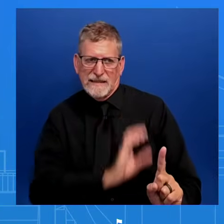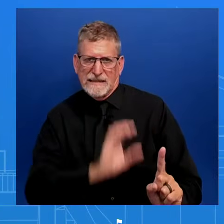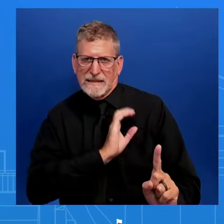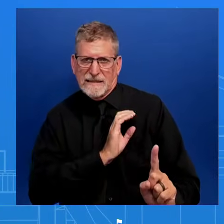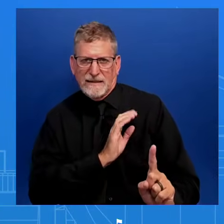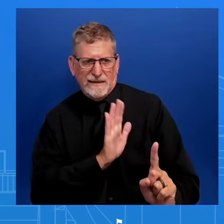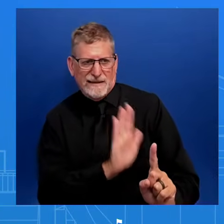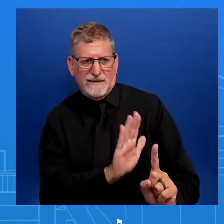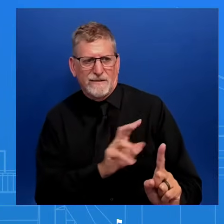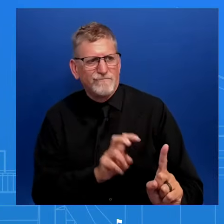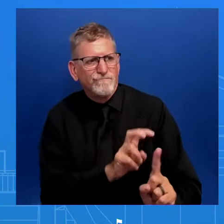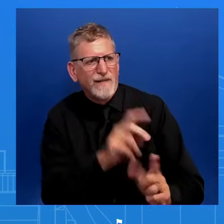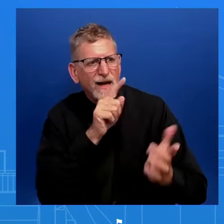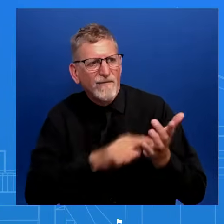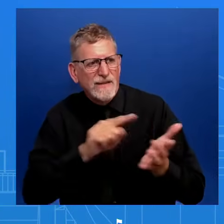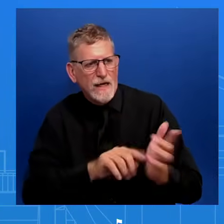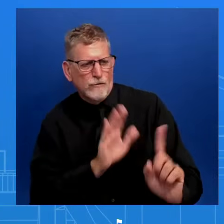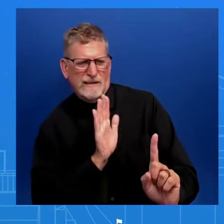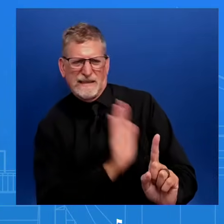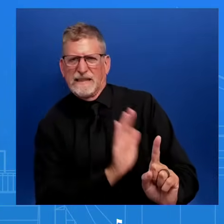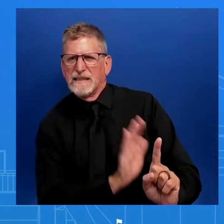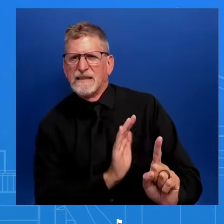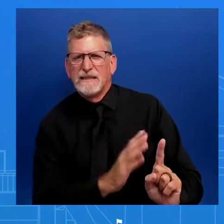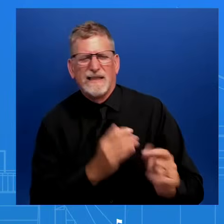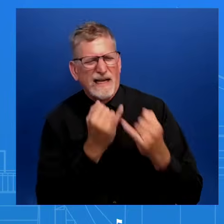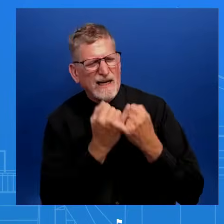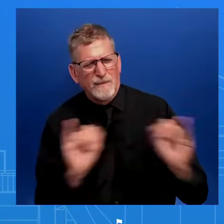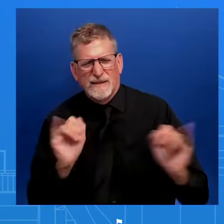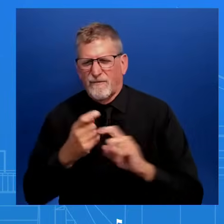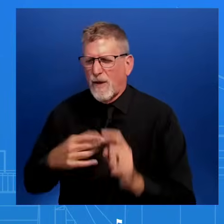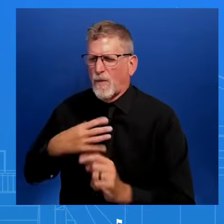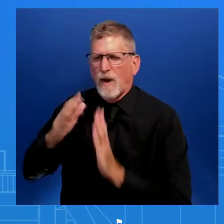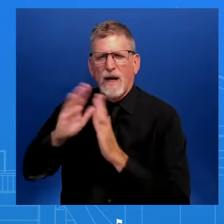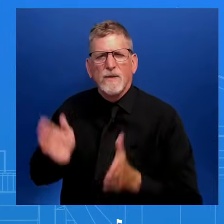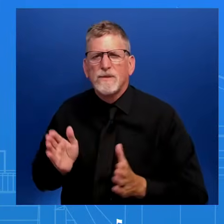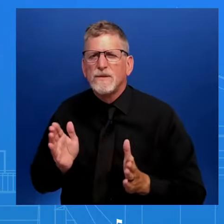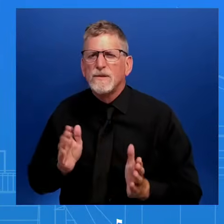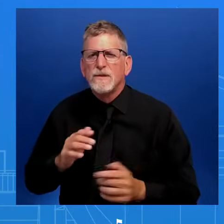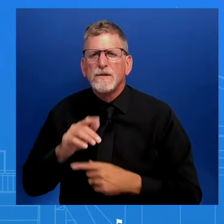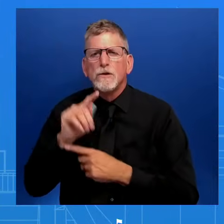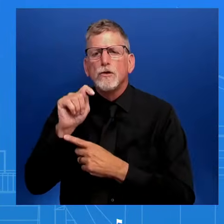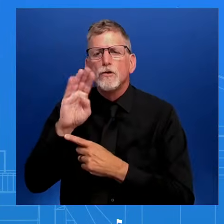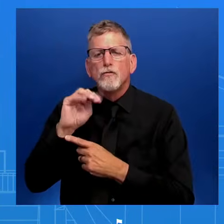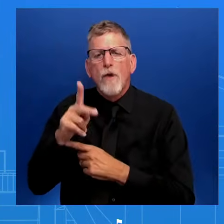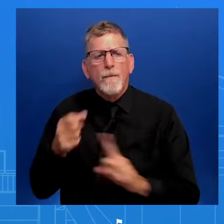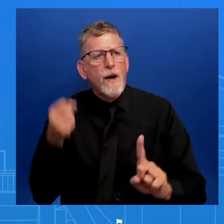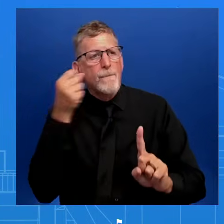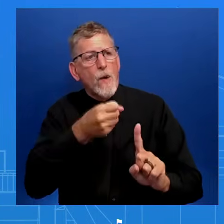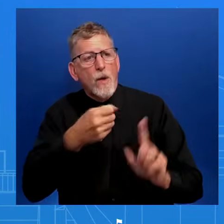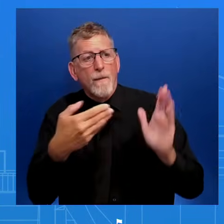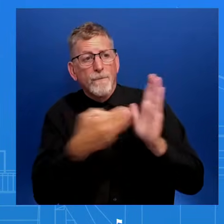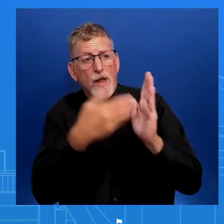that they are moving. The Press: Okay. I -- I did. I reached out to them during the briefing. Ms. Jean-Pierre: Okay, great. The Press: And what they said was: